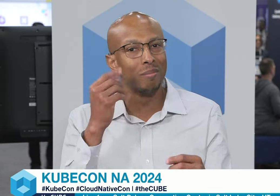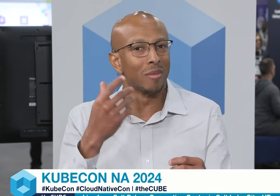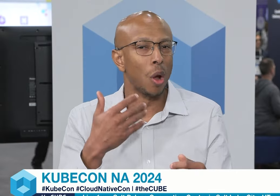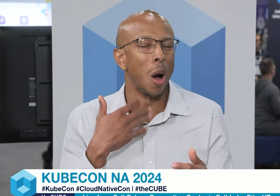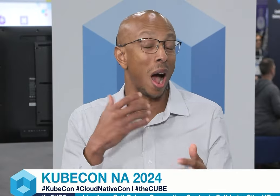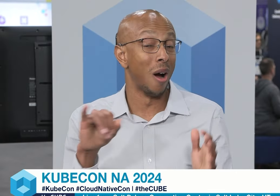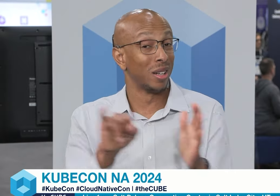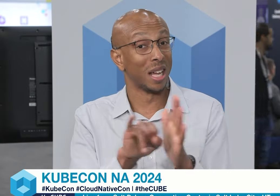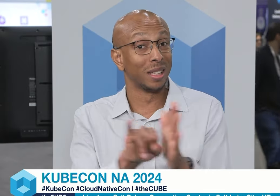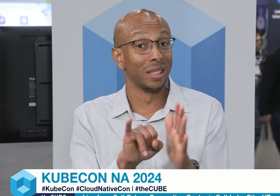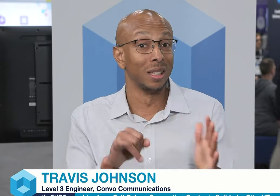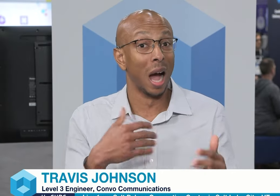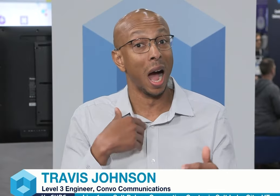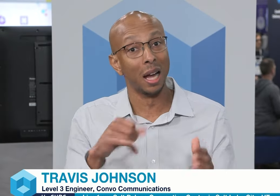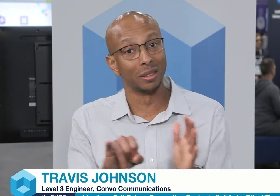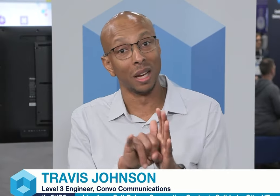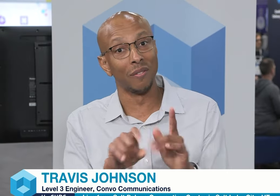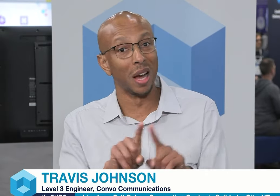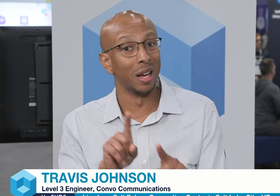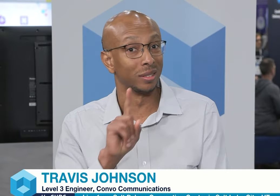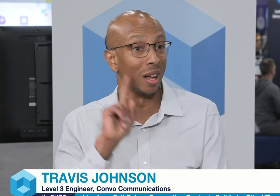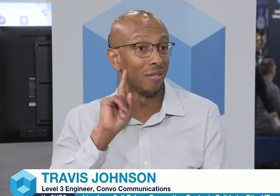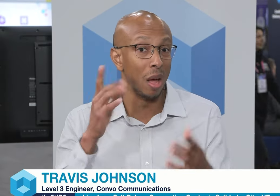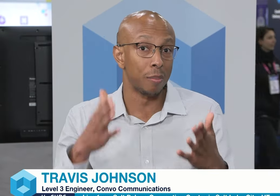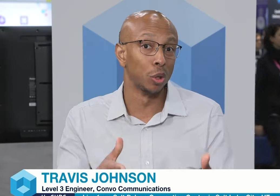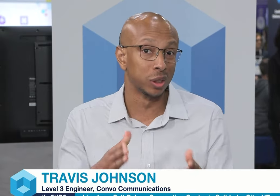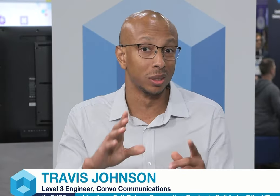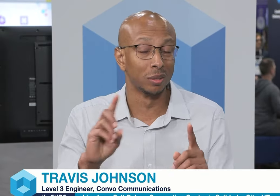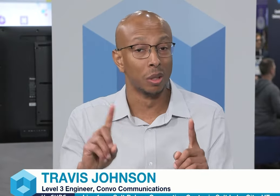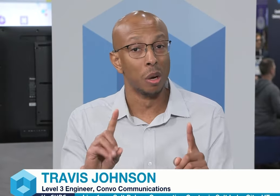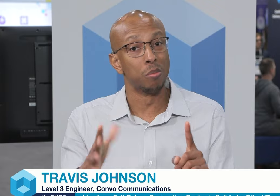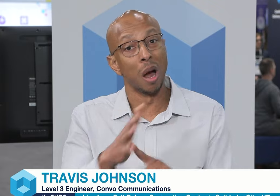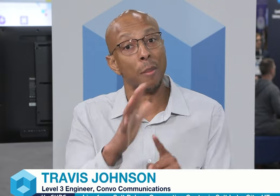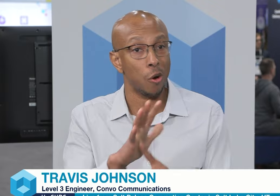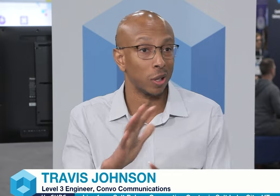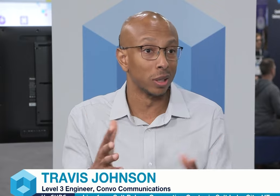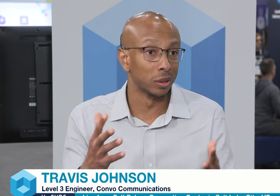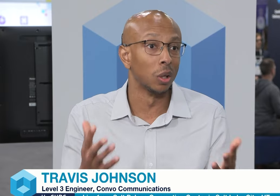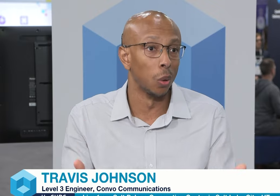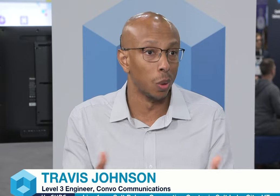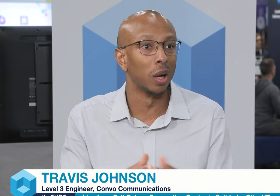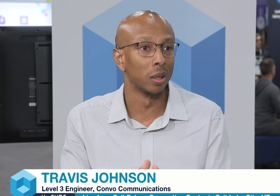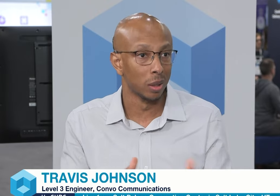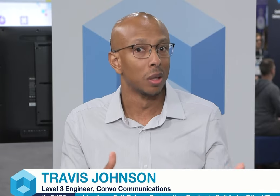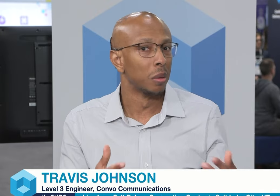which is apparent and I identify as a deaf person, primarily